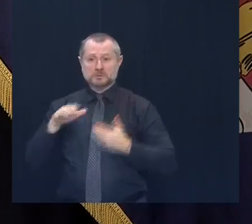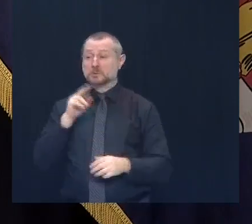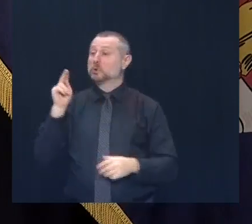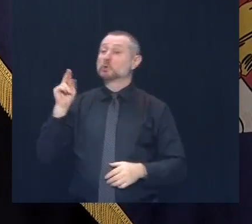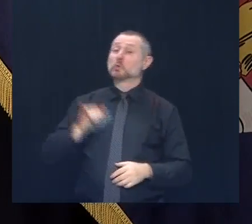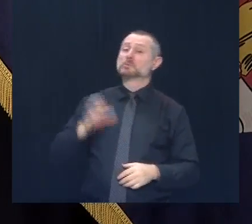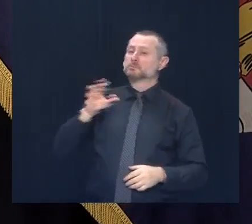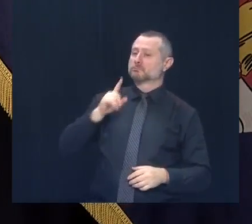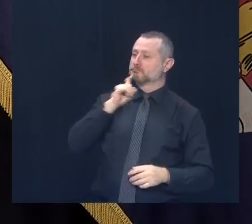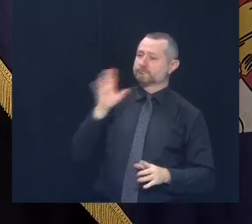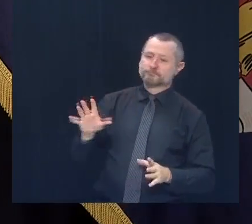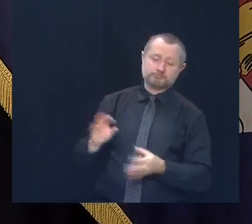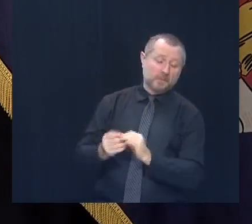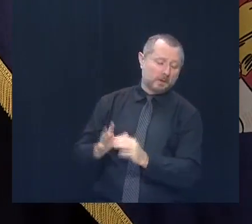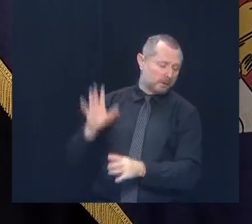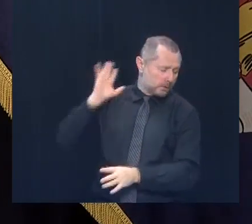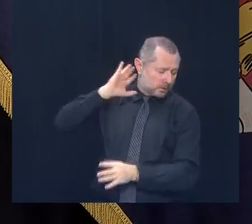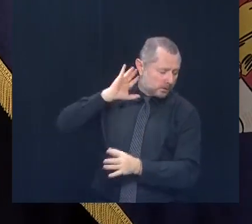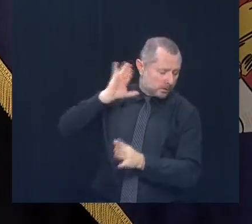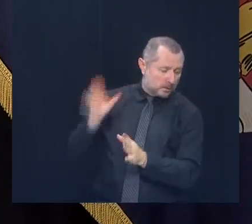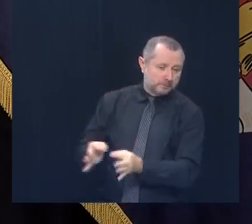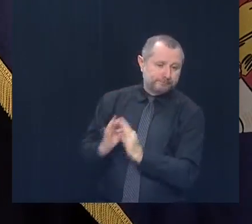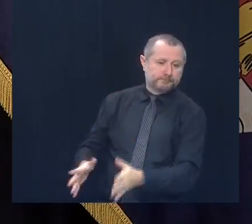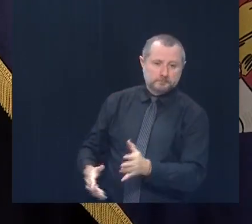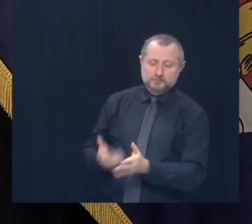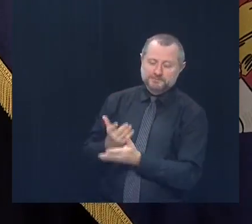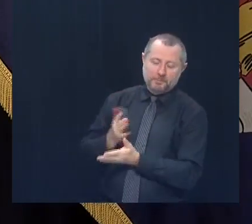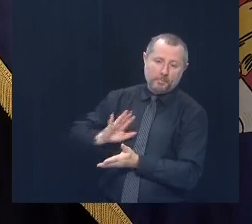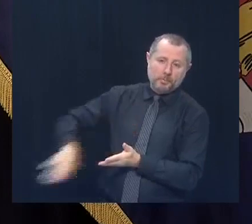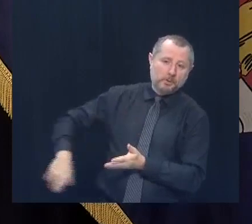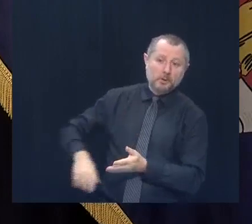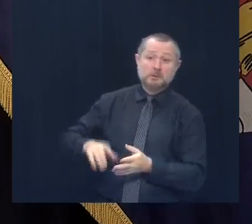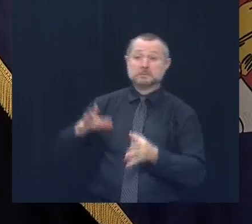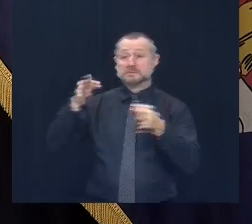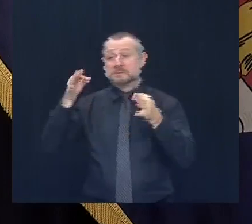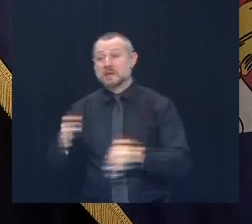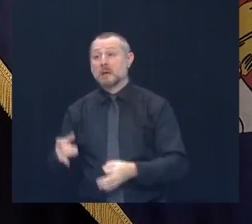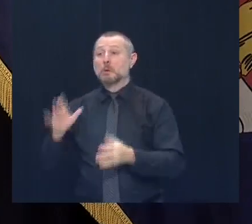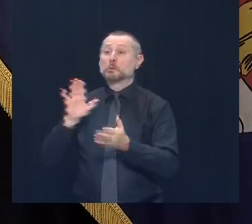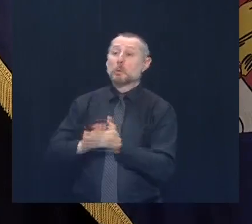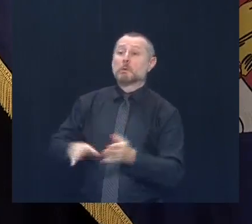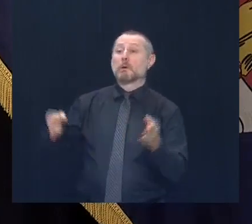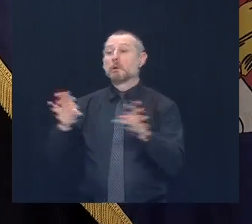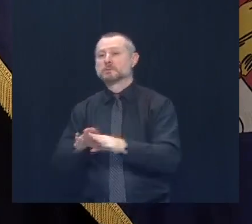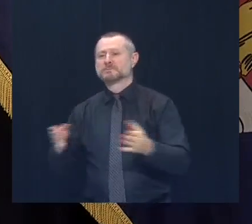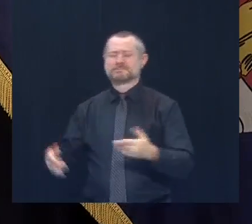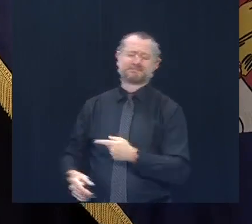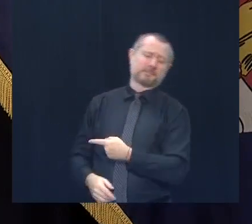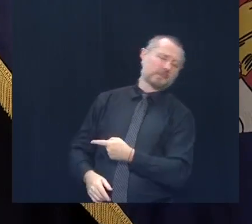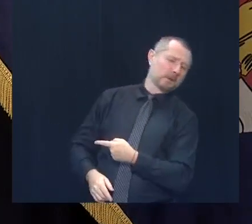SCIENTISTS ARGUE THIS ALL DAY WHY CONFUSE PEOPLE SINCE THE NEW YORK CITY'S NUMBER ISok IRRELEVANT.